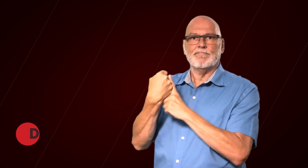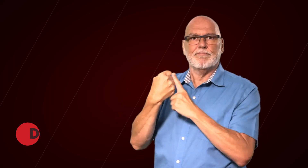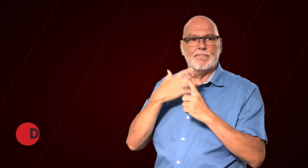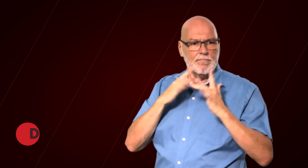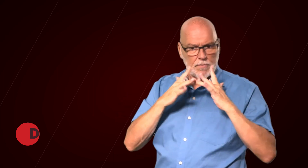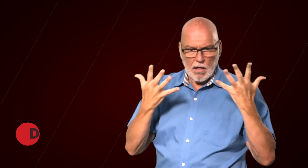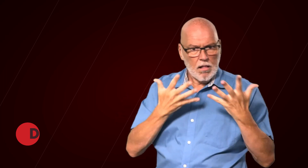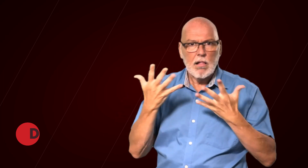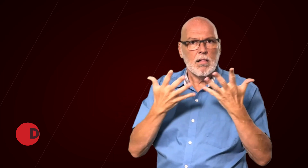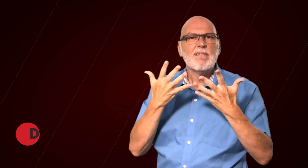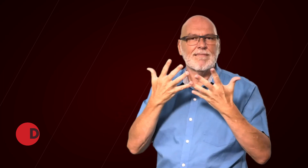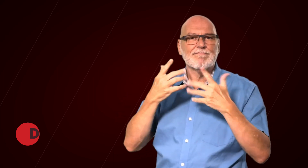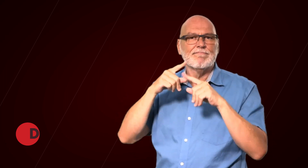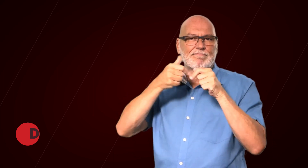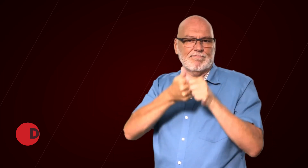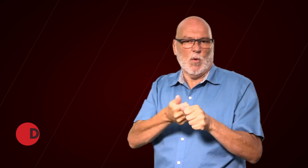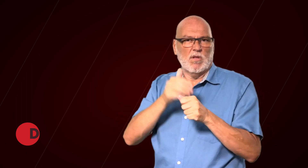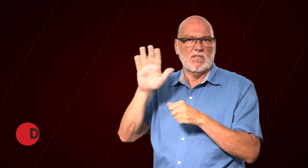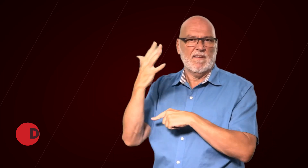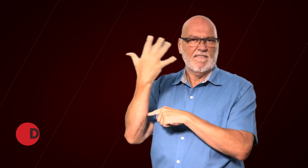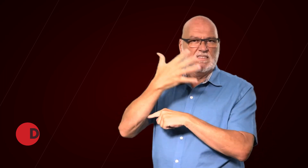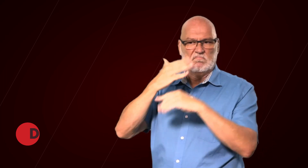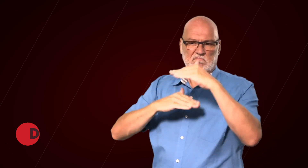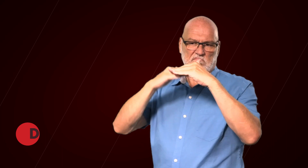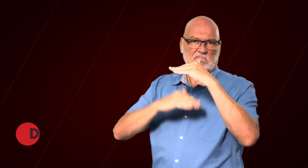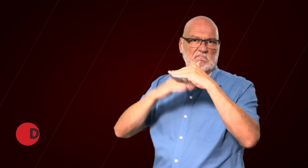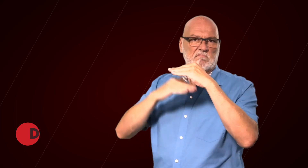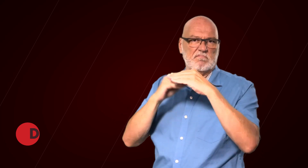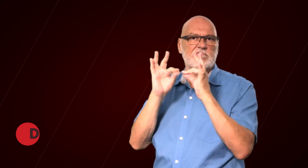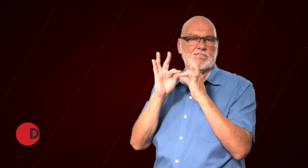to the customers who were affected.